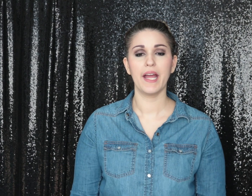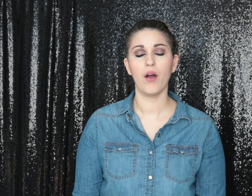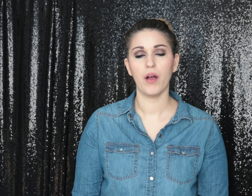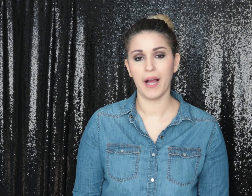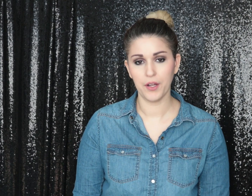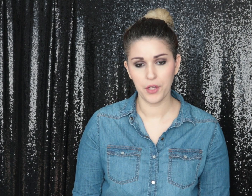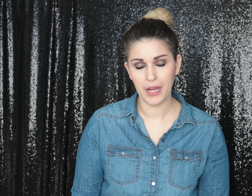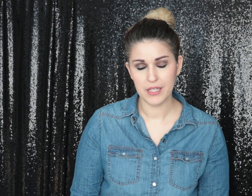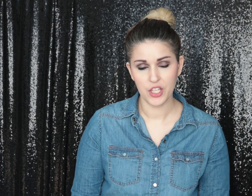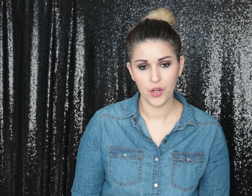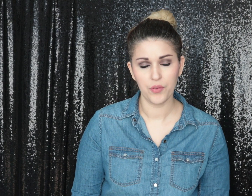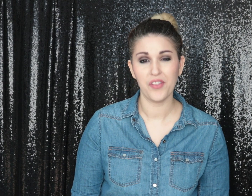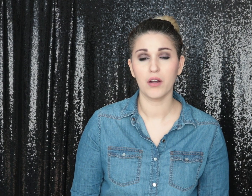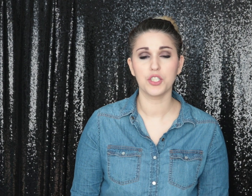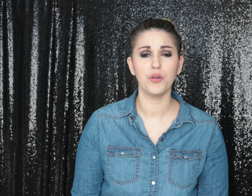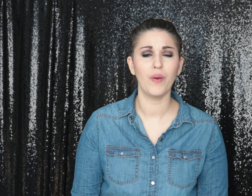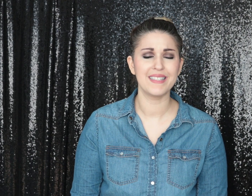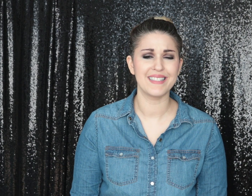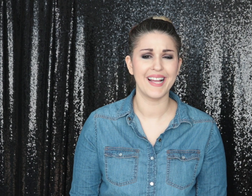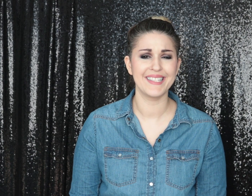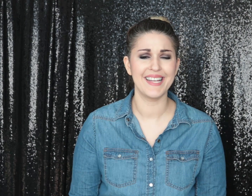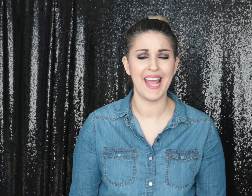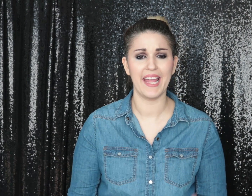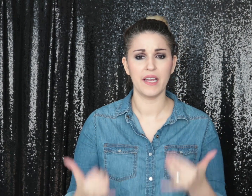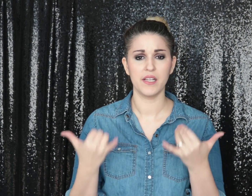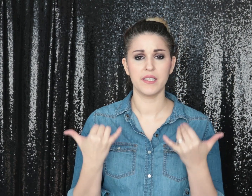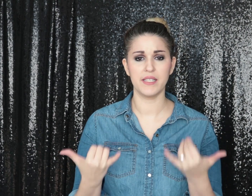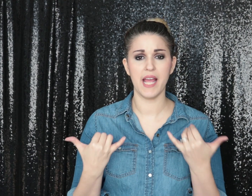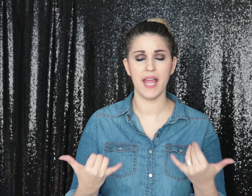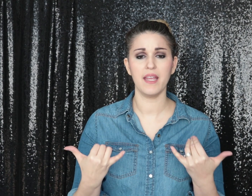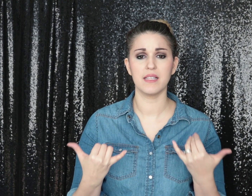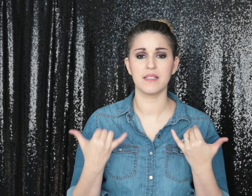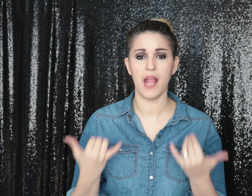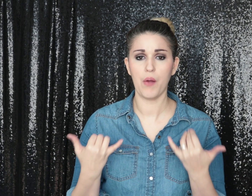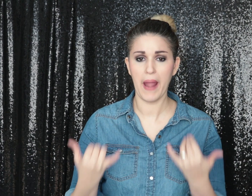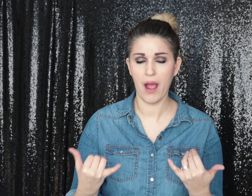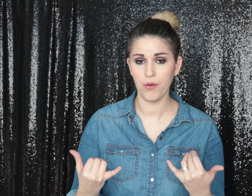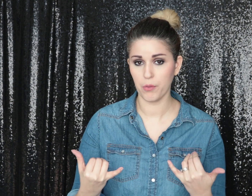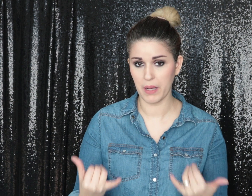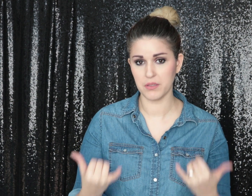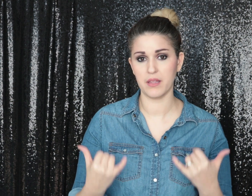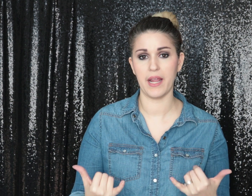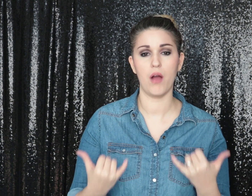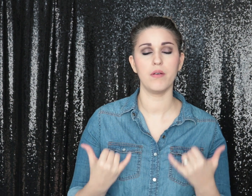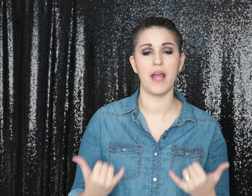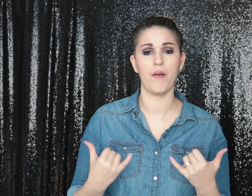Now I know you guys know that there are two ways to sign today. Today is now. Now you're bouncing the now. No,